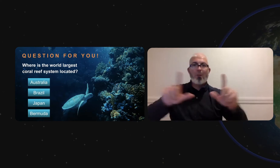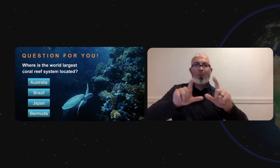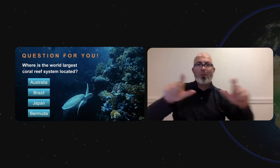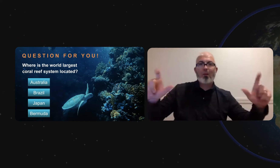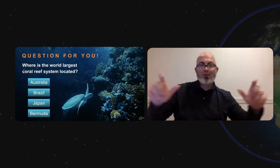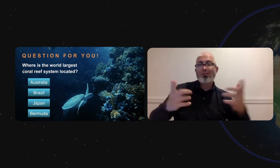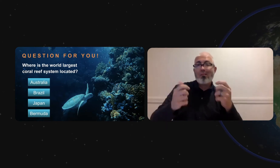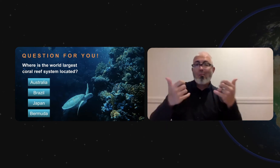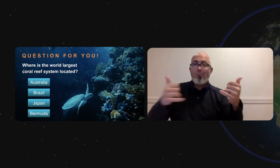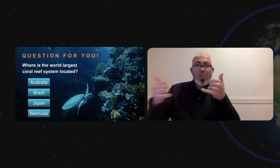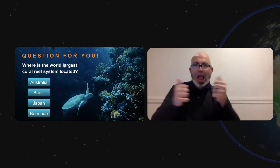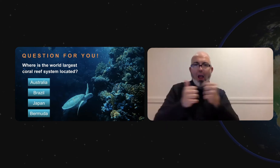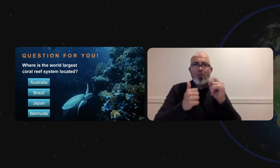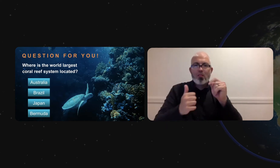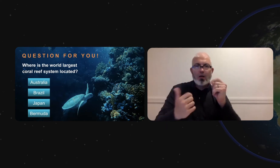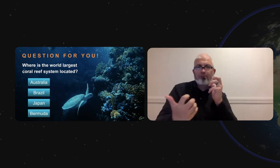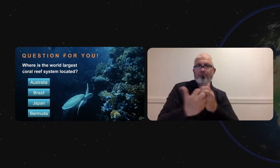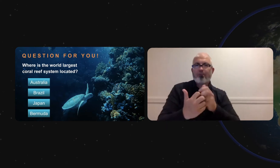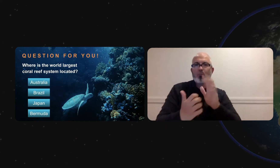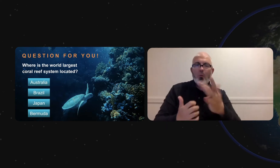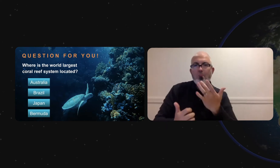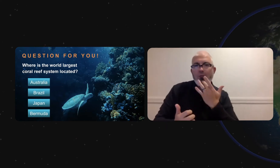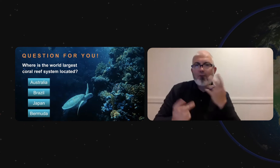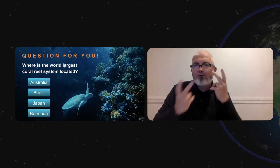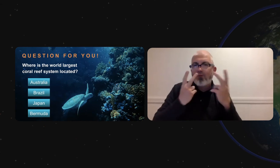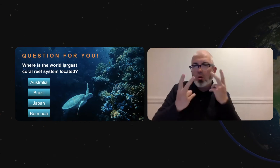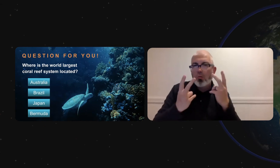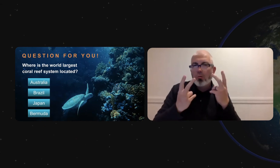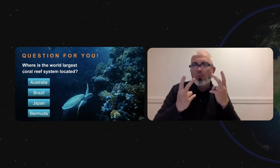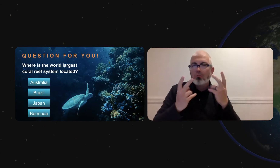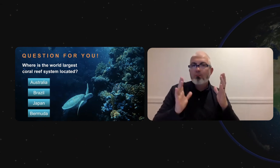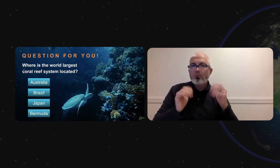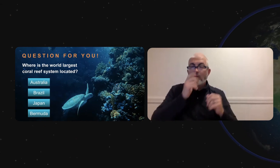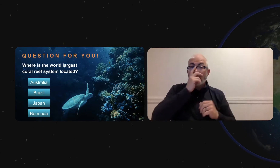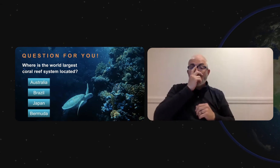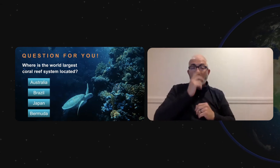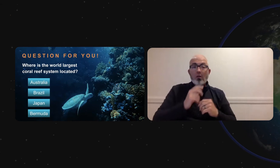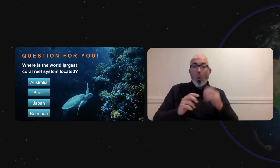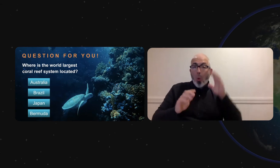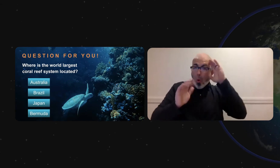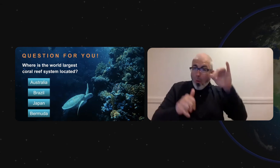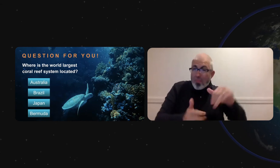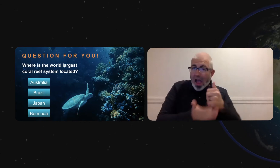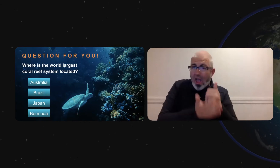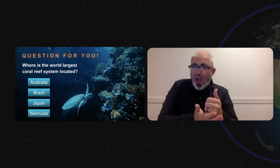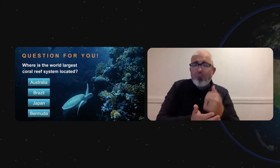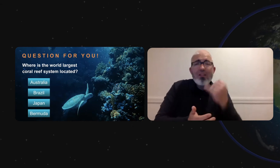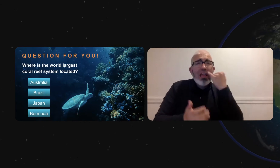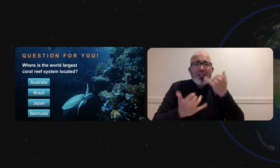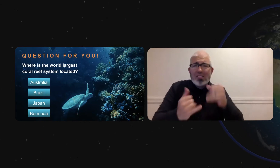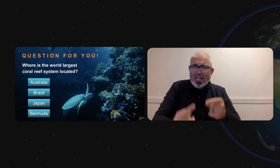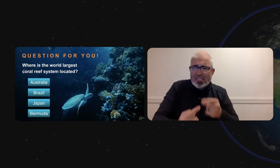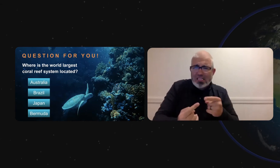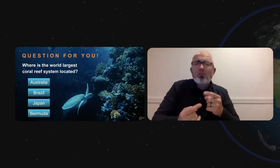slide it back and forth. I hope that helps.